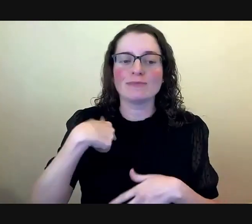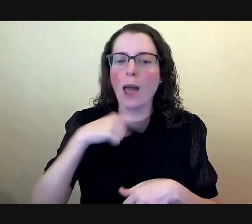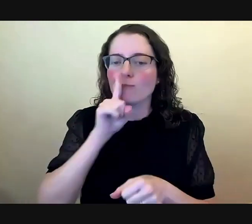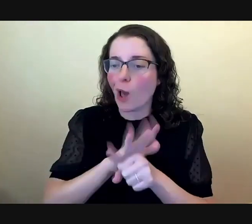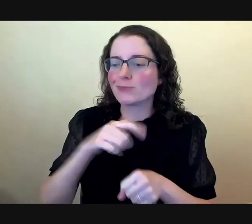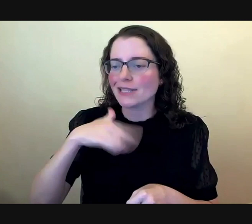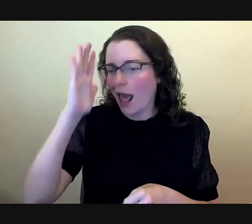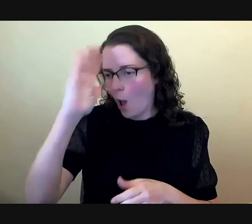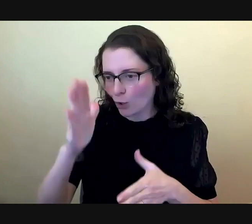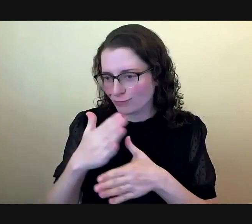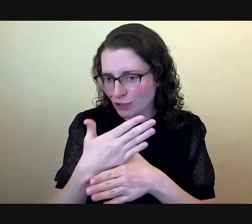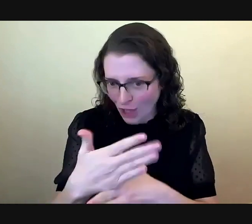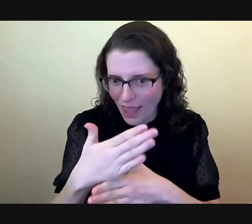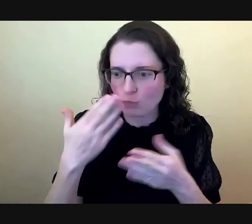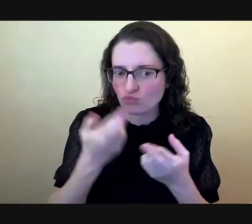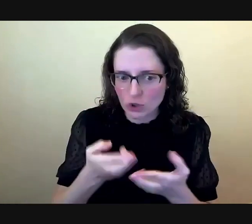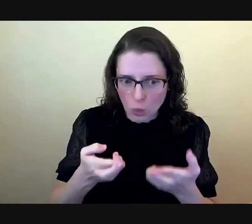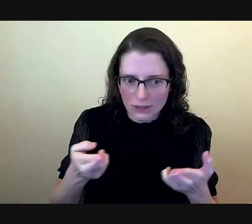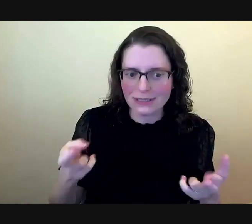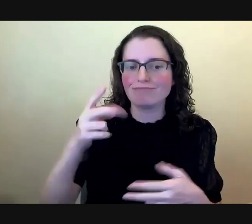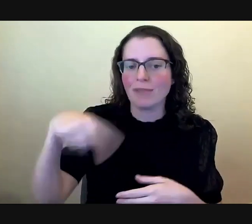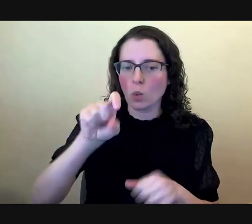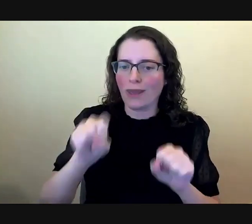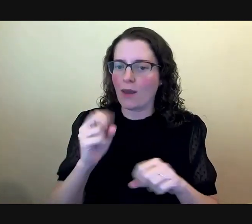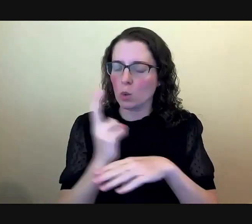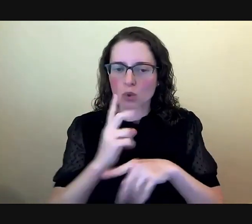So earlier, I promised that I would share some resources